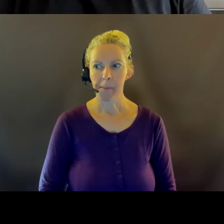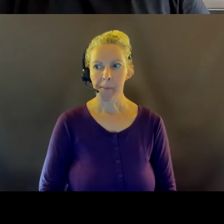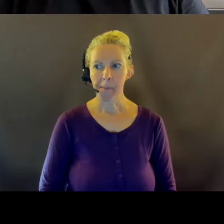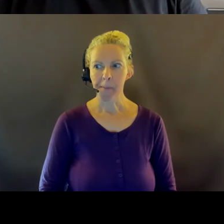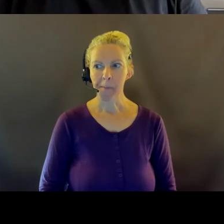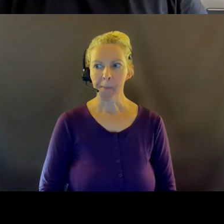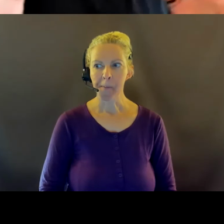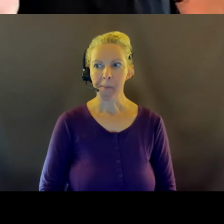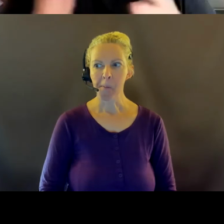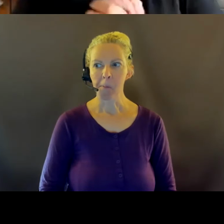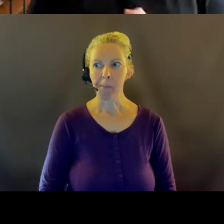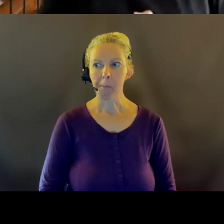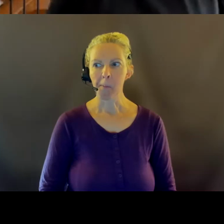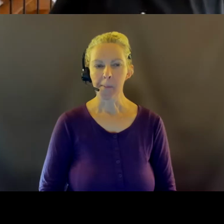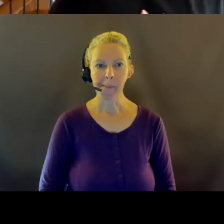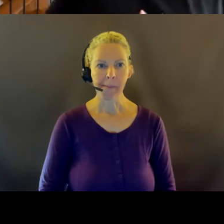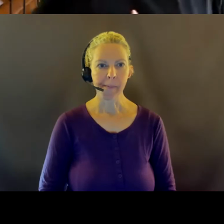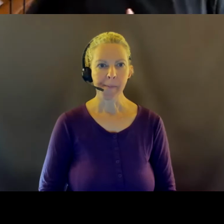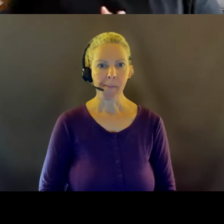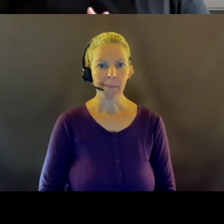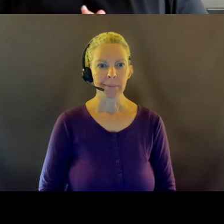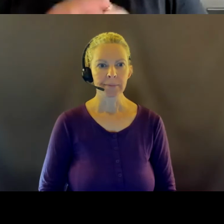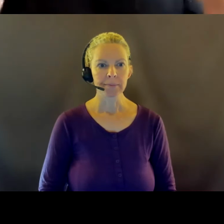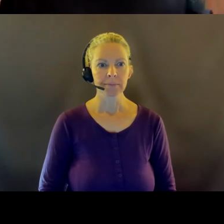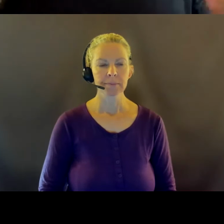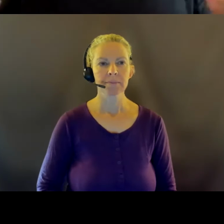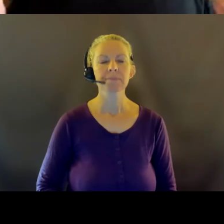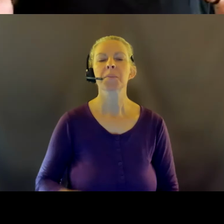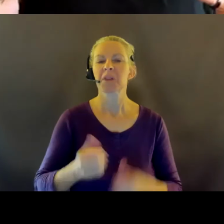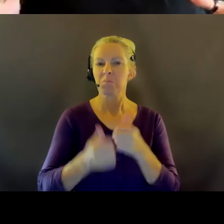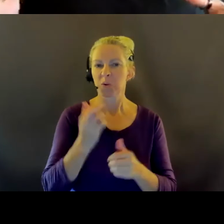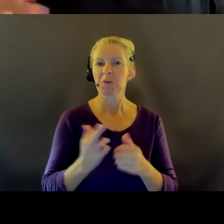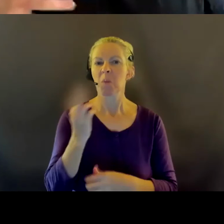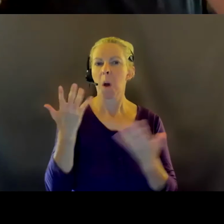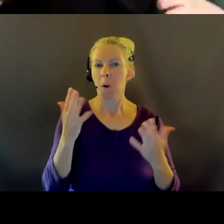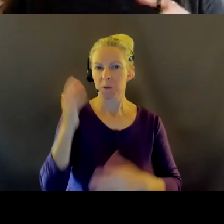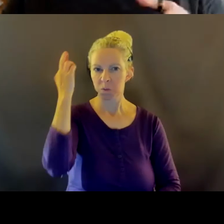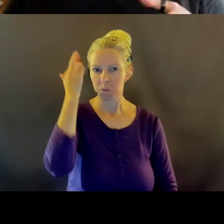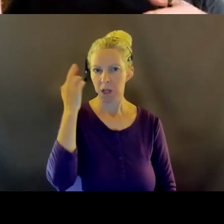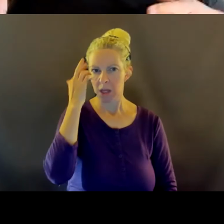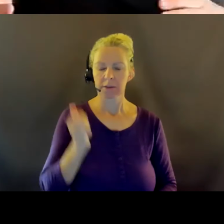Something most of us are familiar with, in the United States for instance, now 27% of